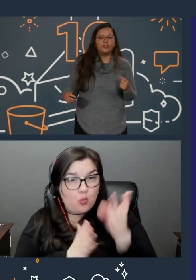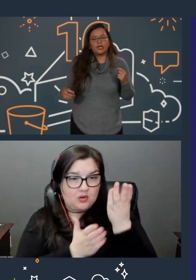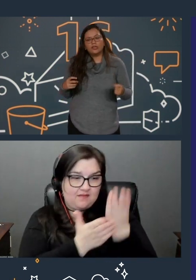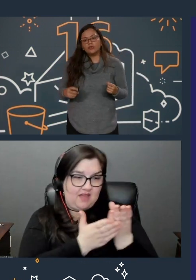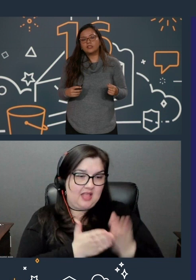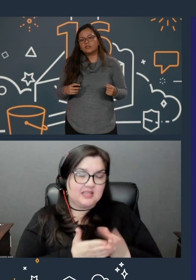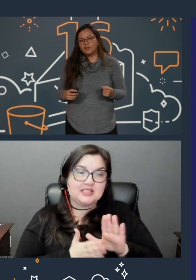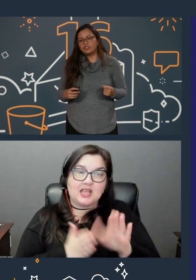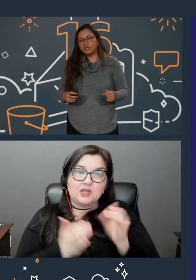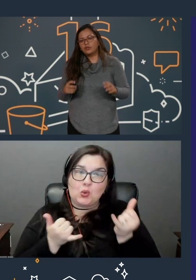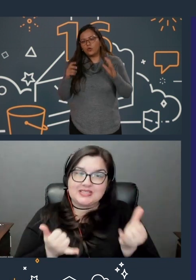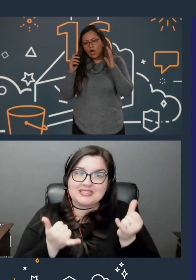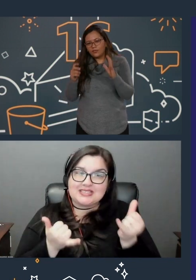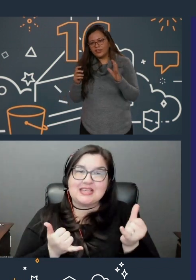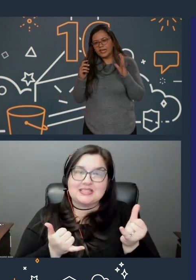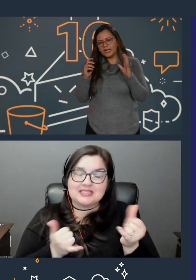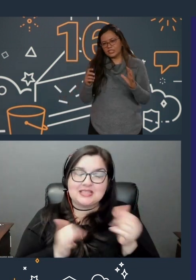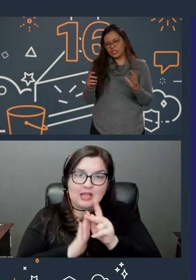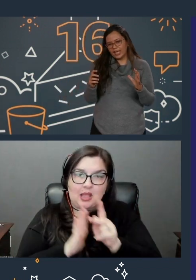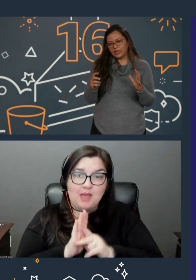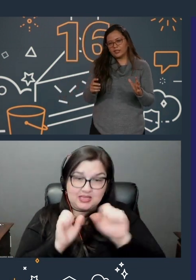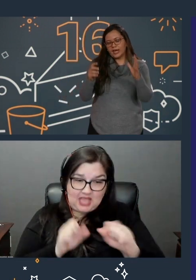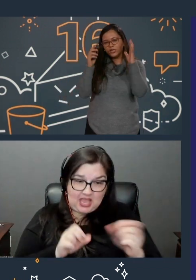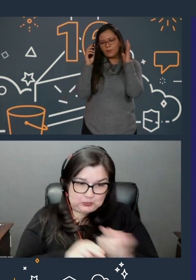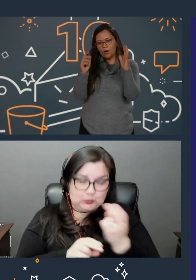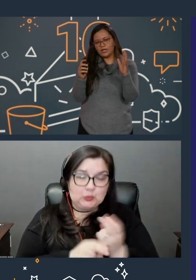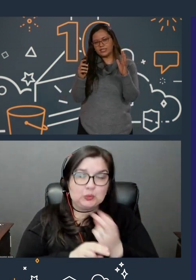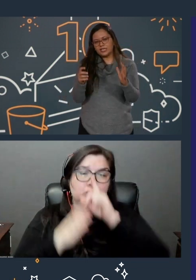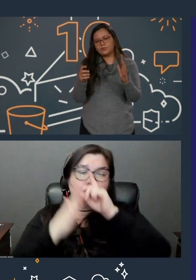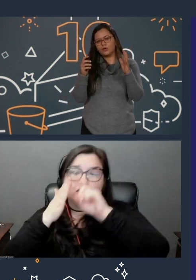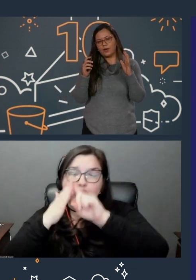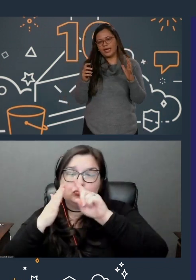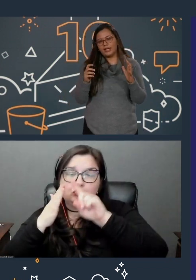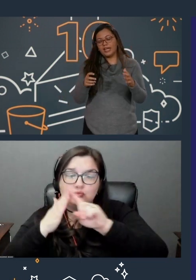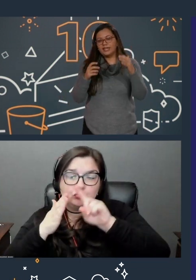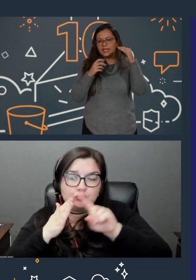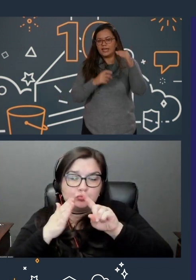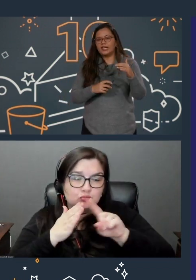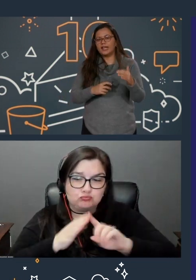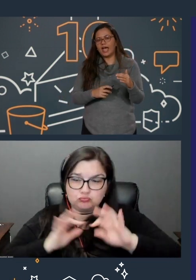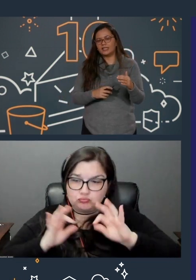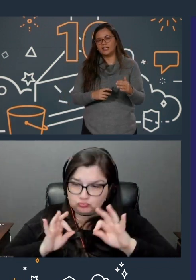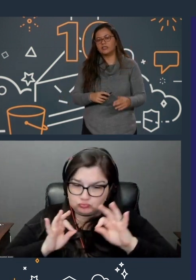You can use this feature to confidently check that your policies provide intended access